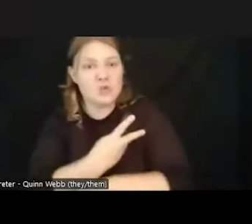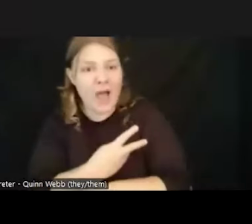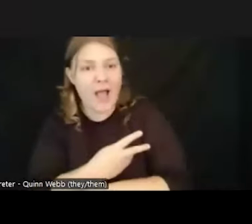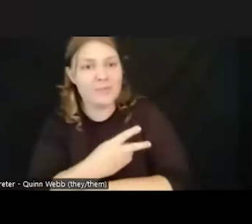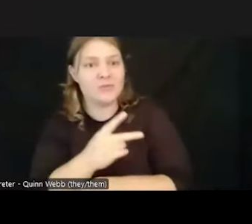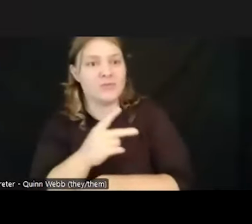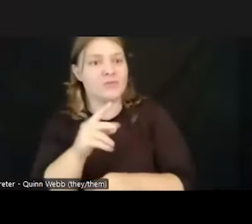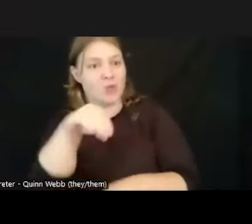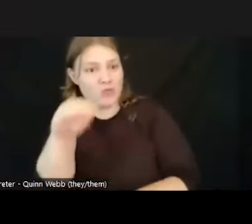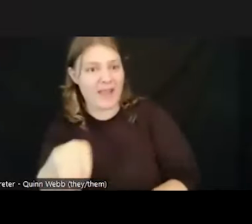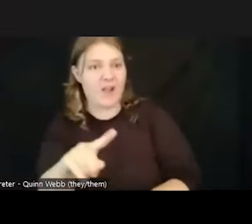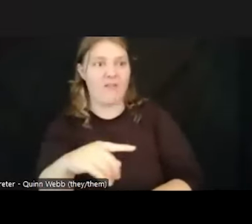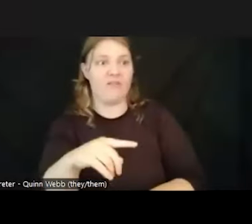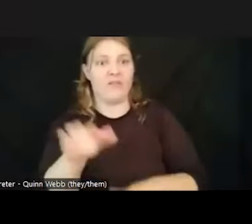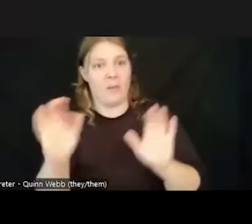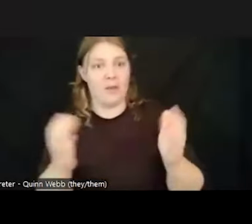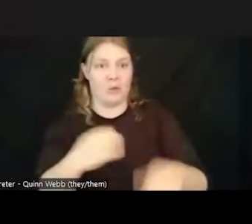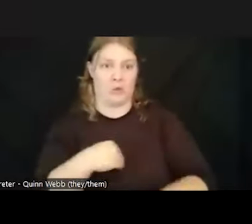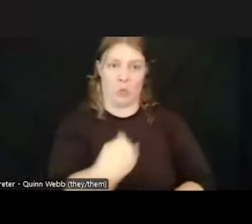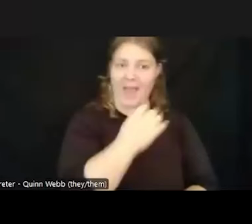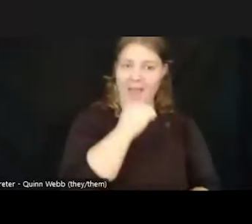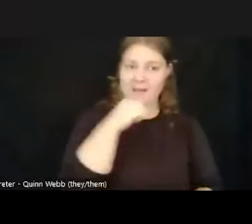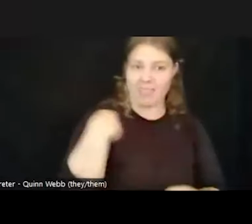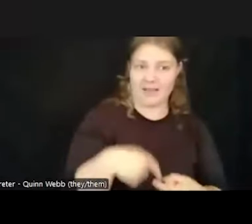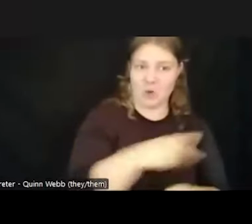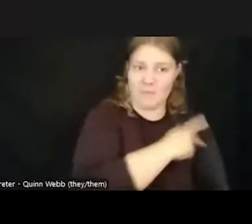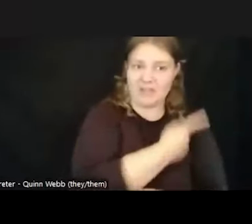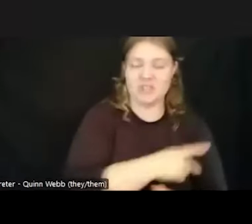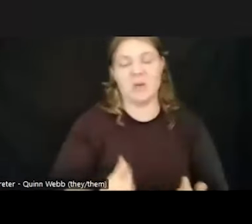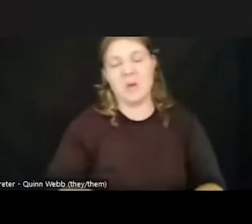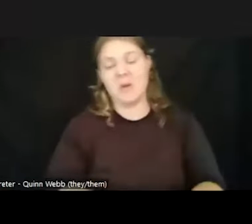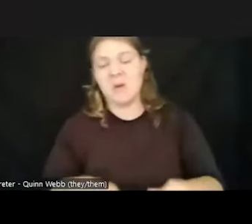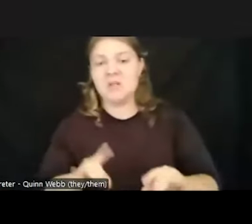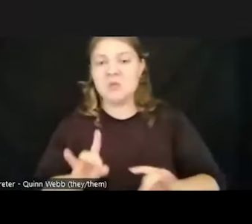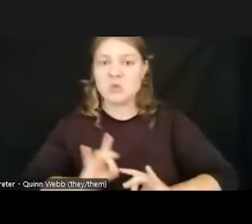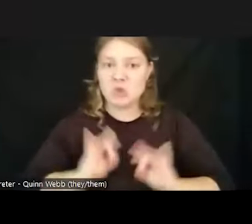in those first 18 months we know that's a tragedy and that Health inequity could have been prevented